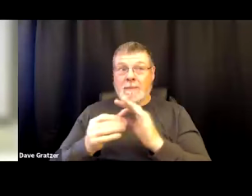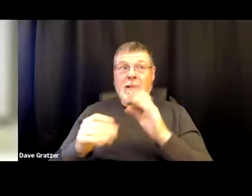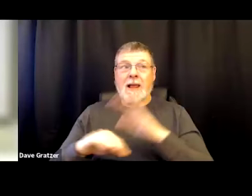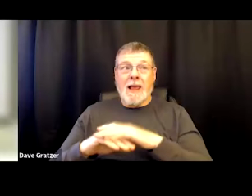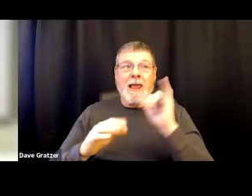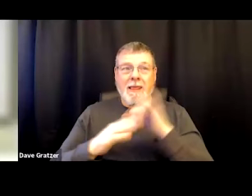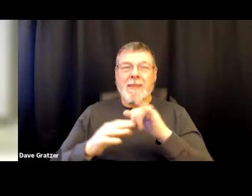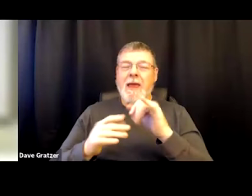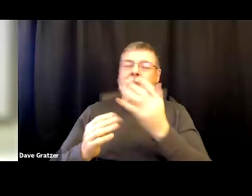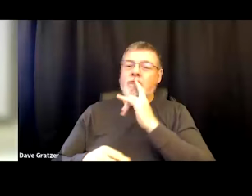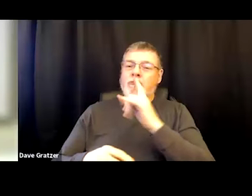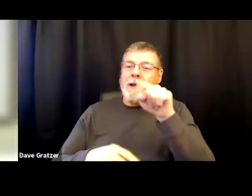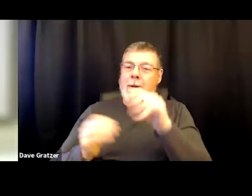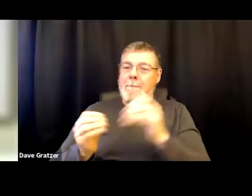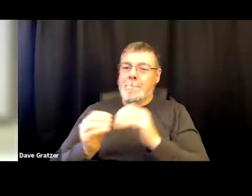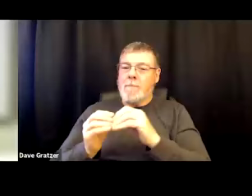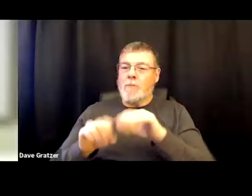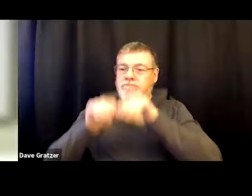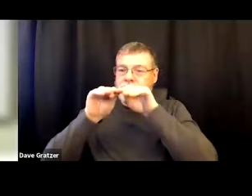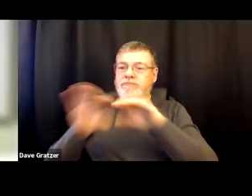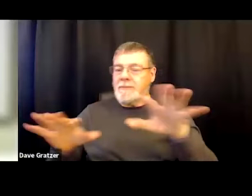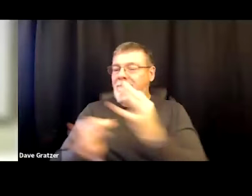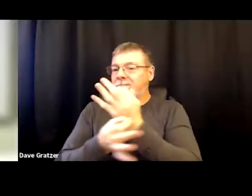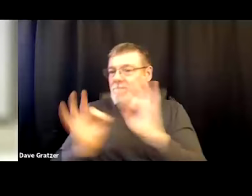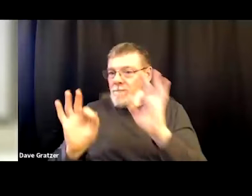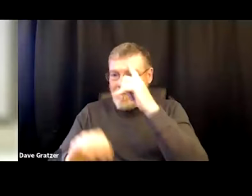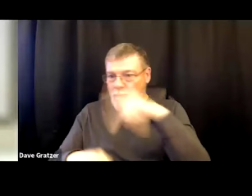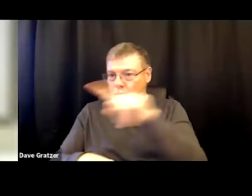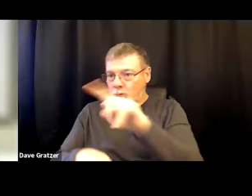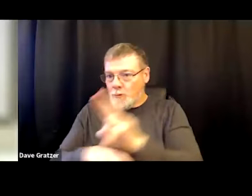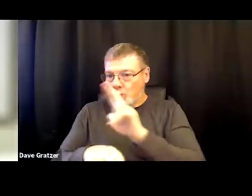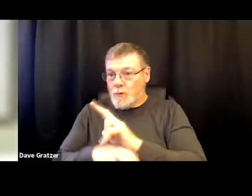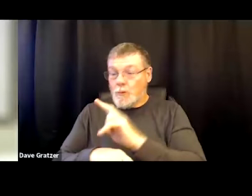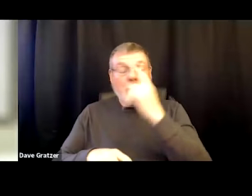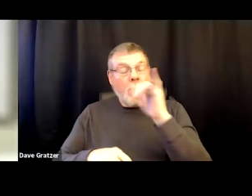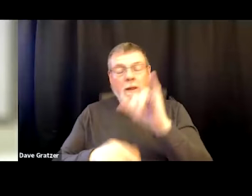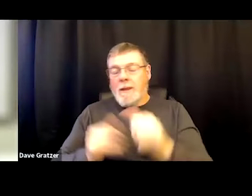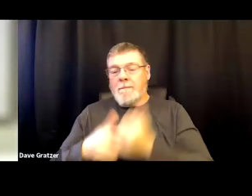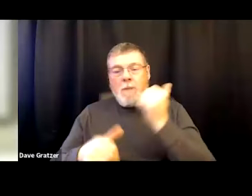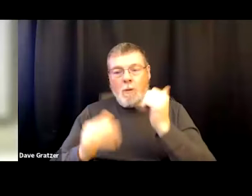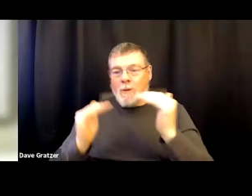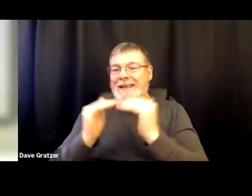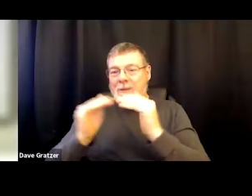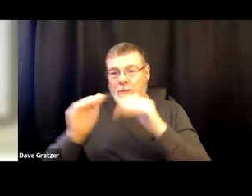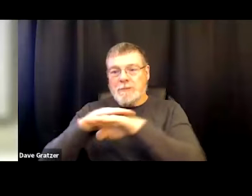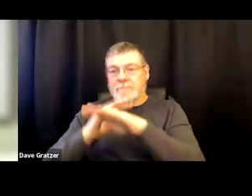that are primarily public domain, free of charge to use, because those are the most easily accessible.